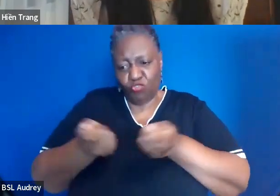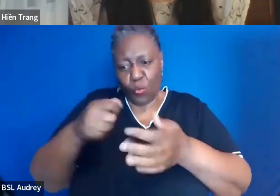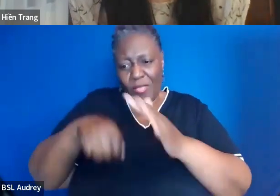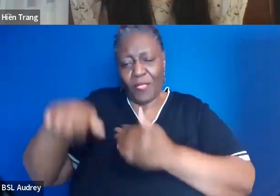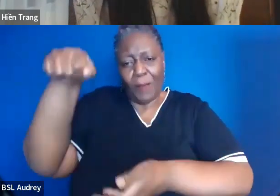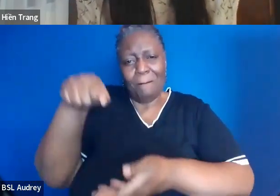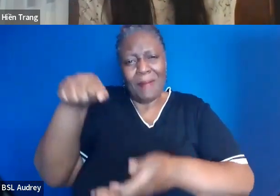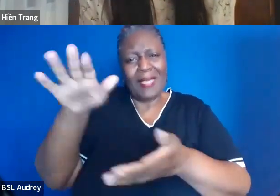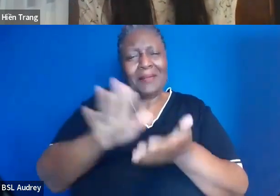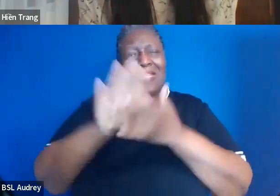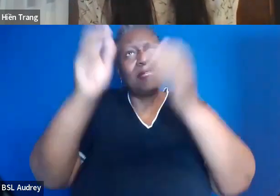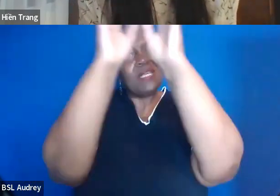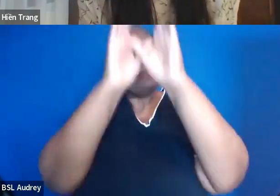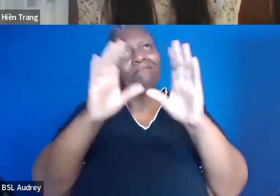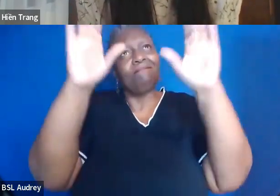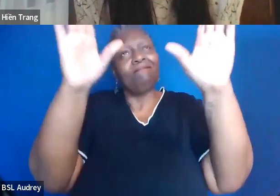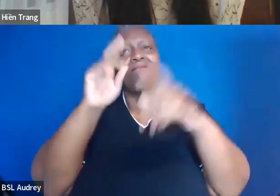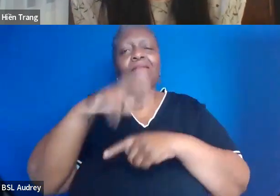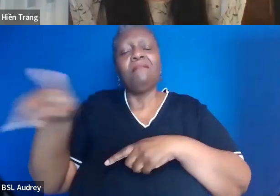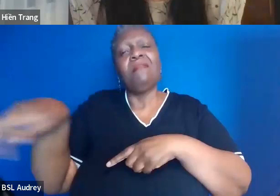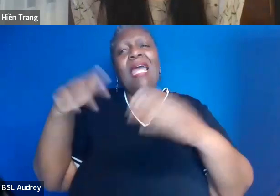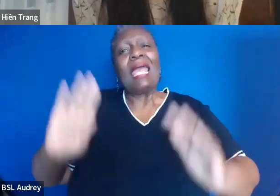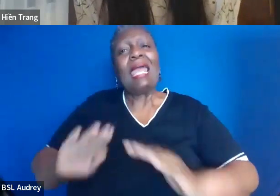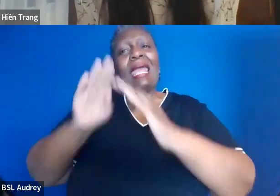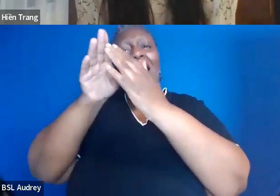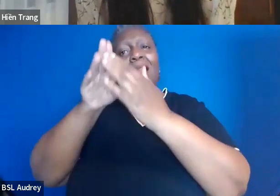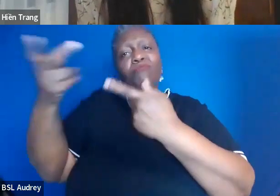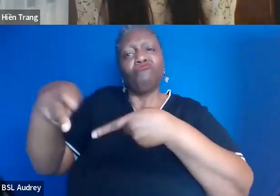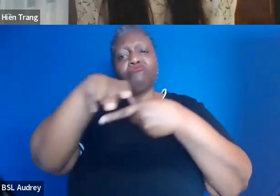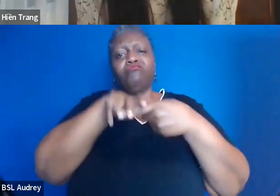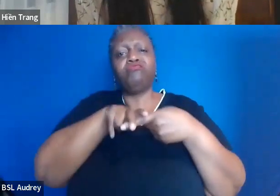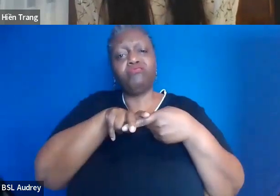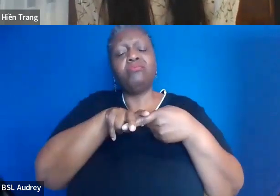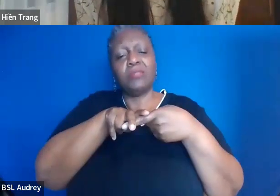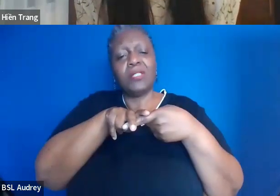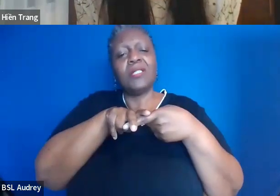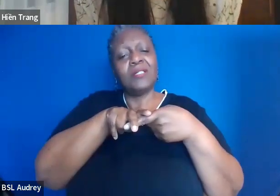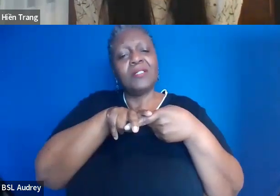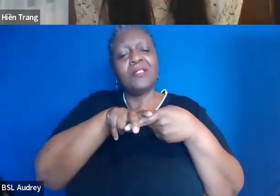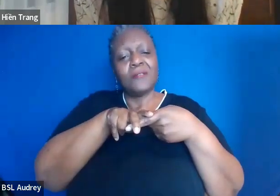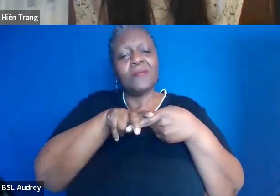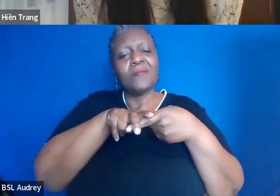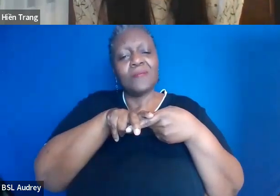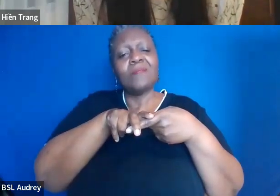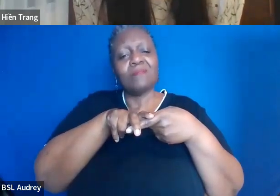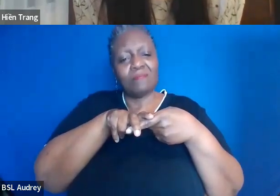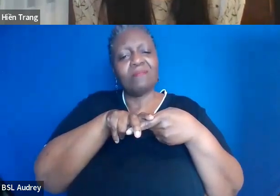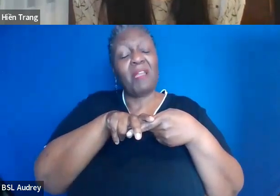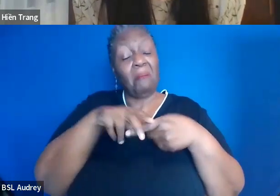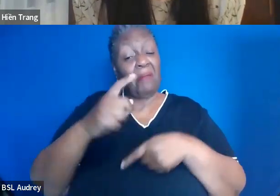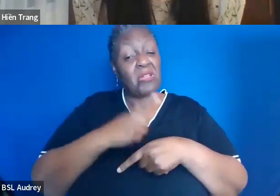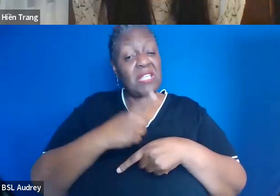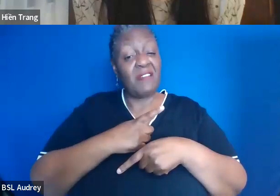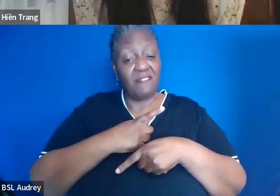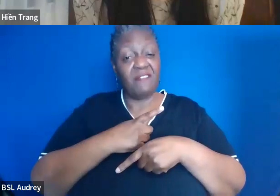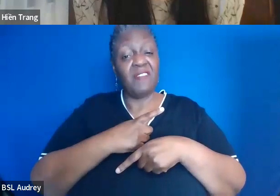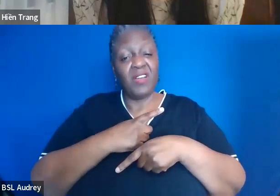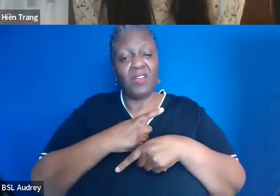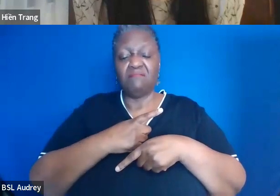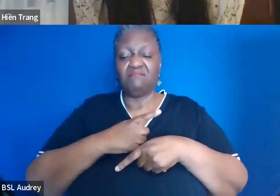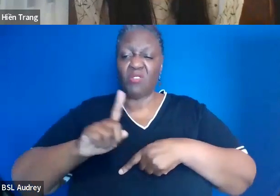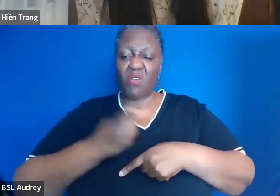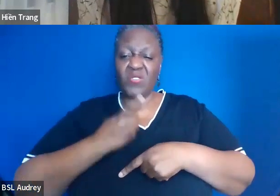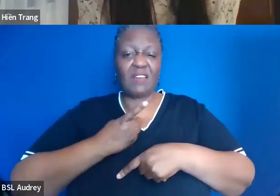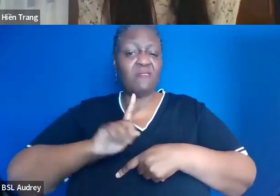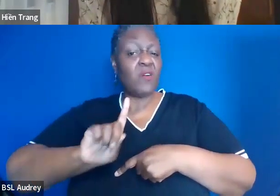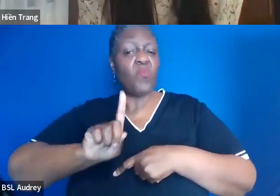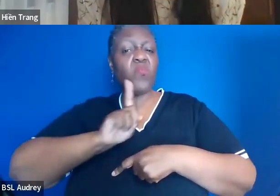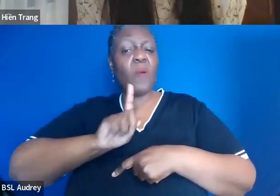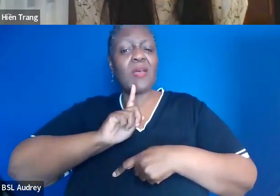just see her um sitting on a hill um and um just her full essence as a woman as a very loving human